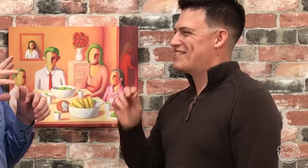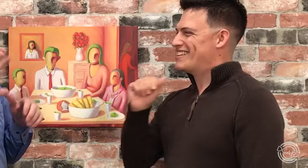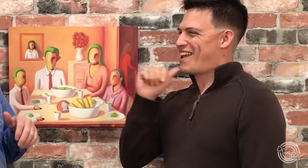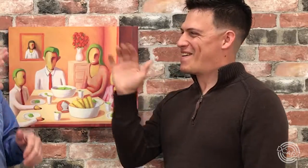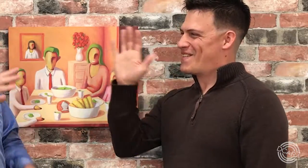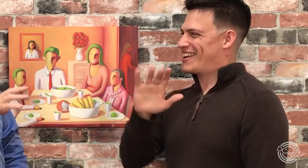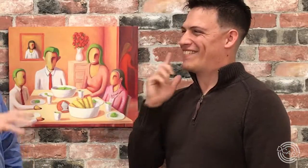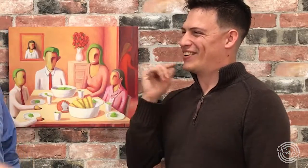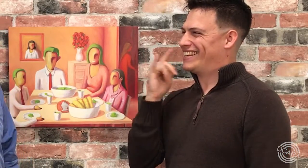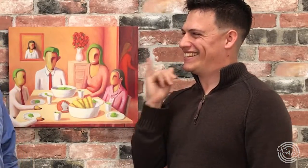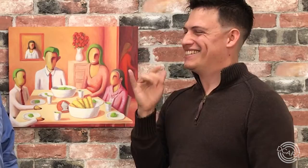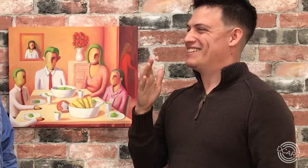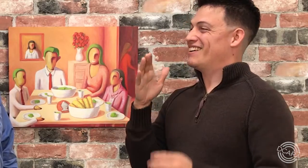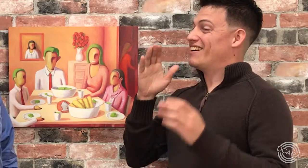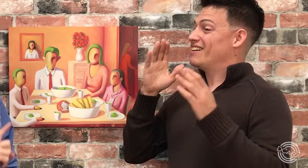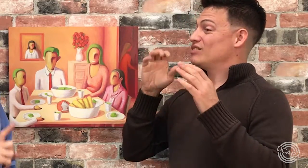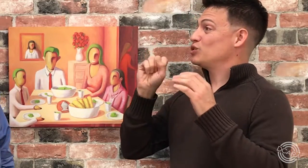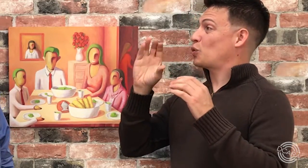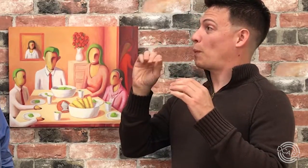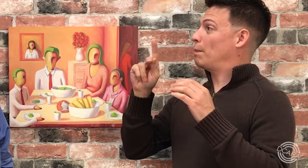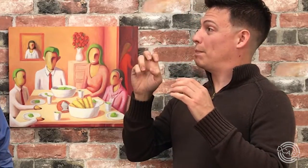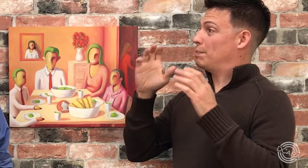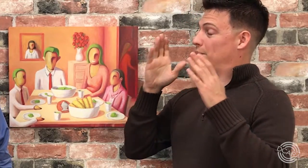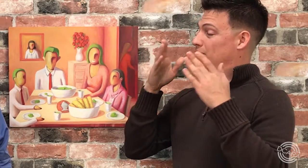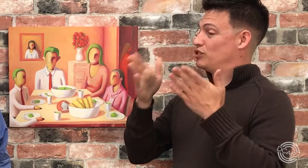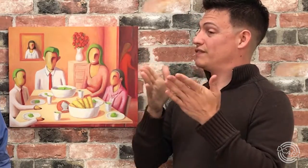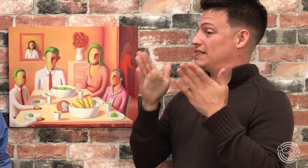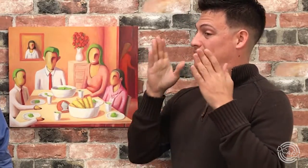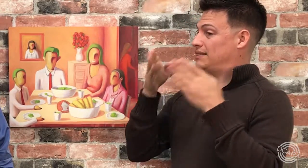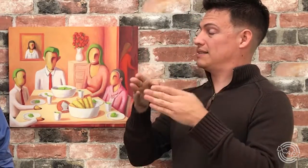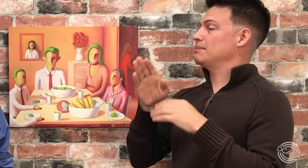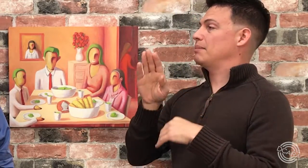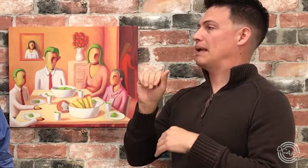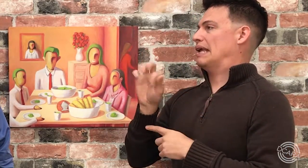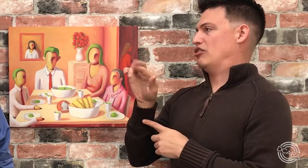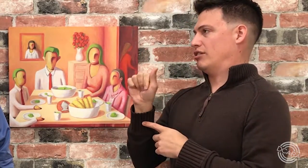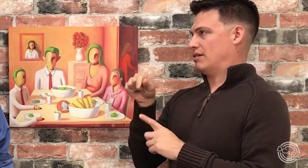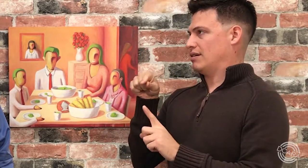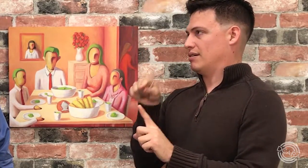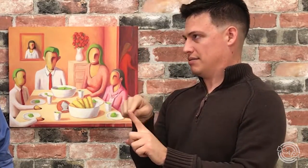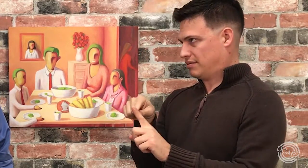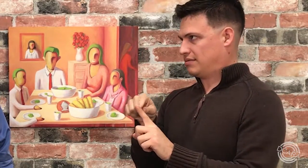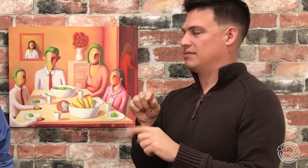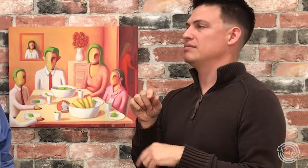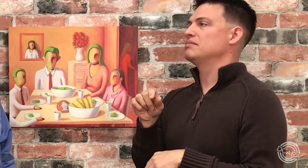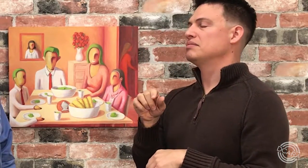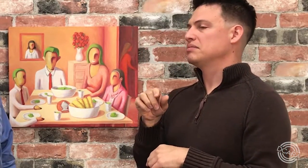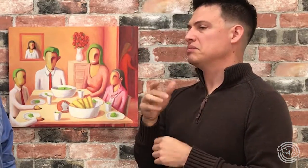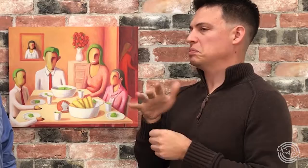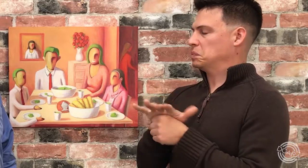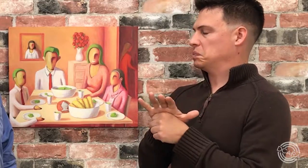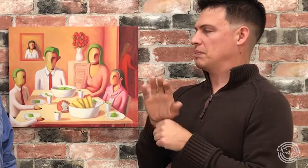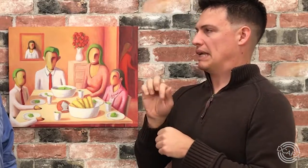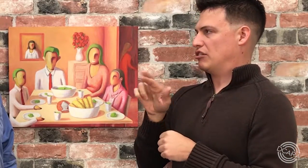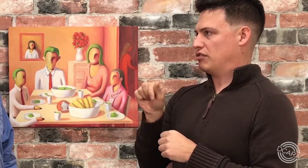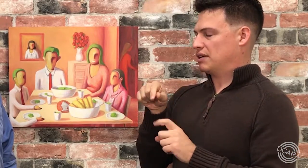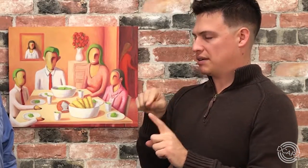Brian: Not all over California. We are focused on providing services in the Bay Area